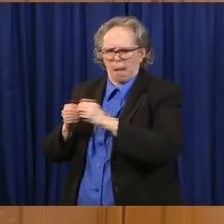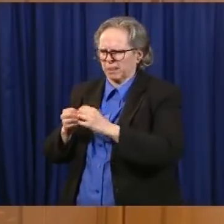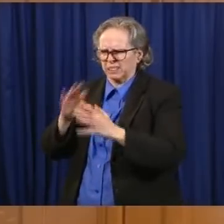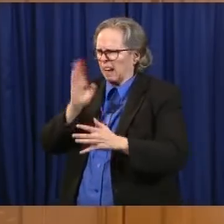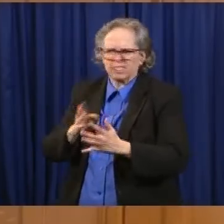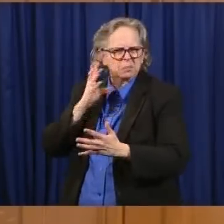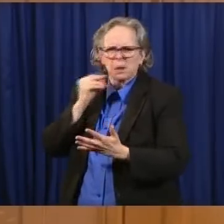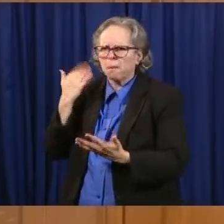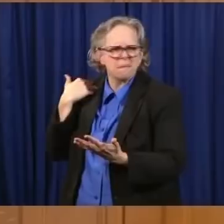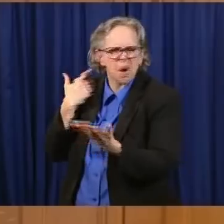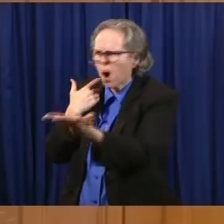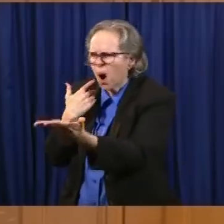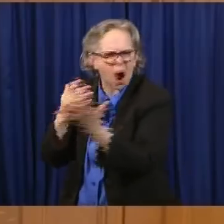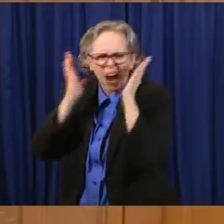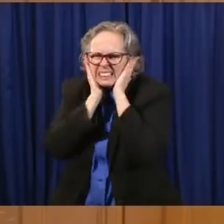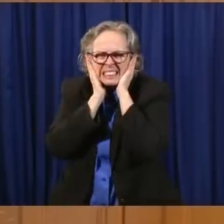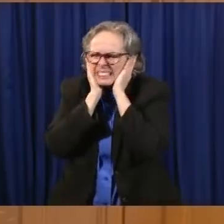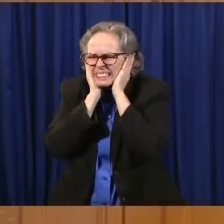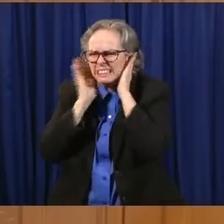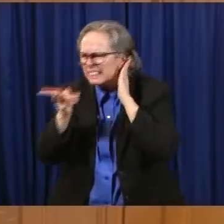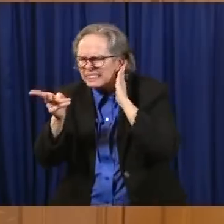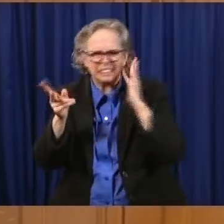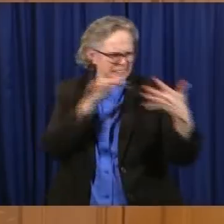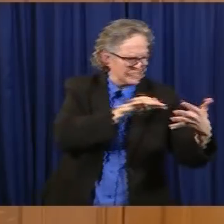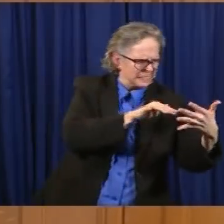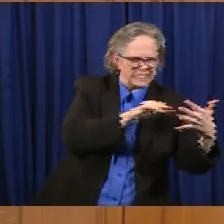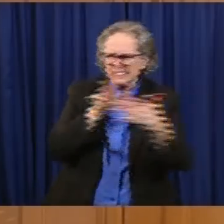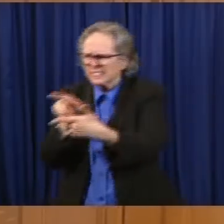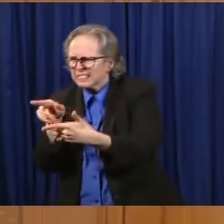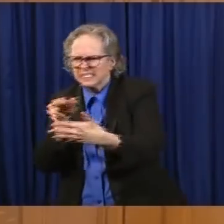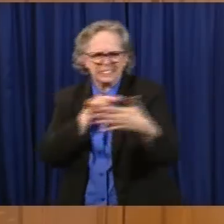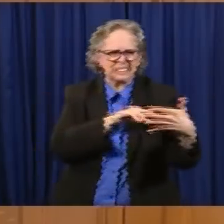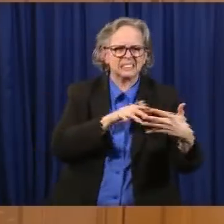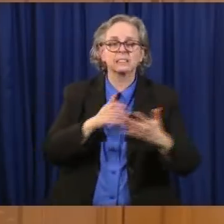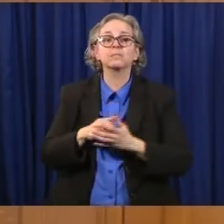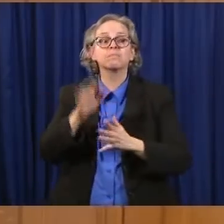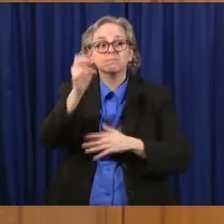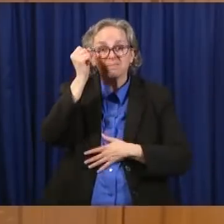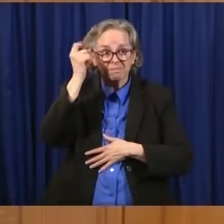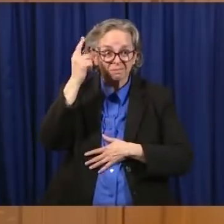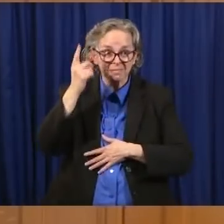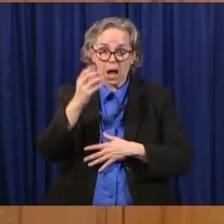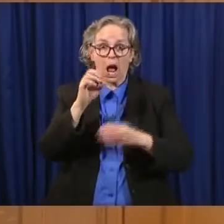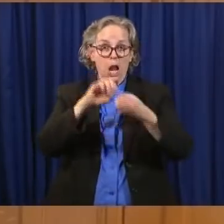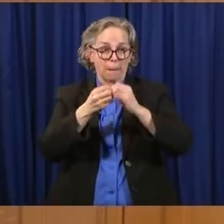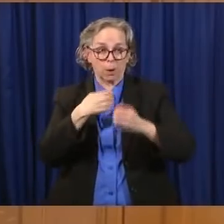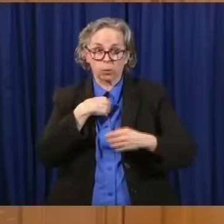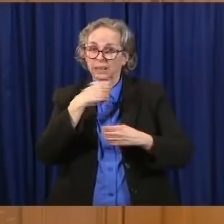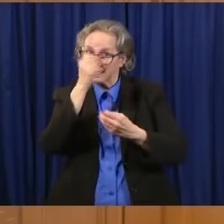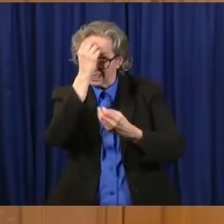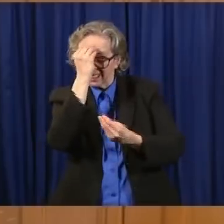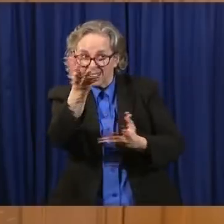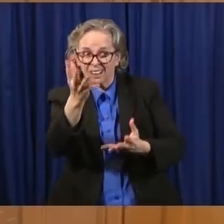WE ARE IN SOMETHING THAT HAS NUMBERS AND CHANGES THAT ARE LARGER THAN ANYTHING WE HAVE